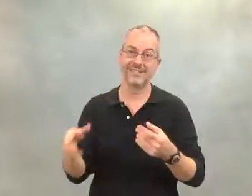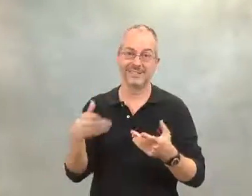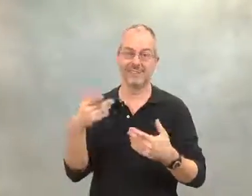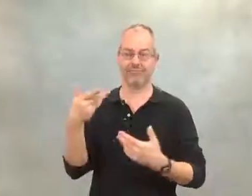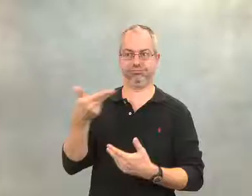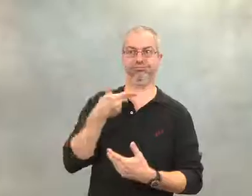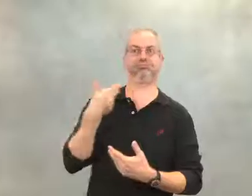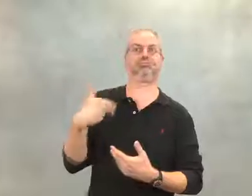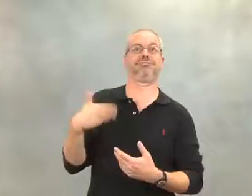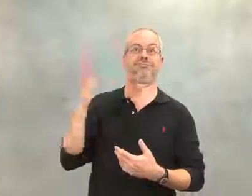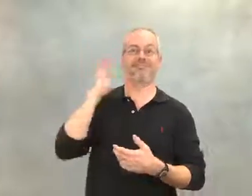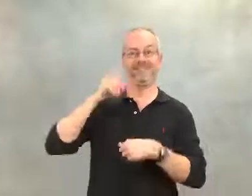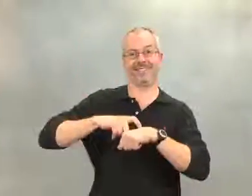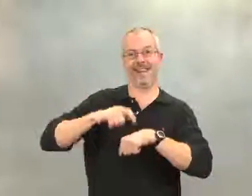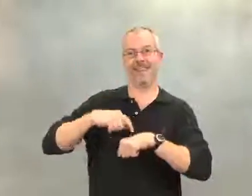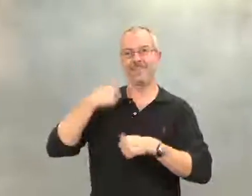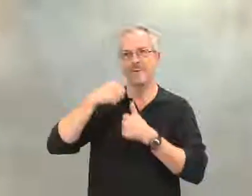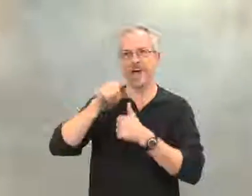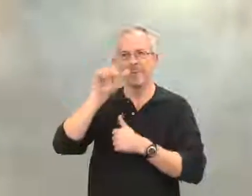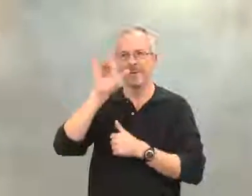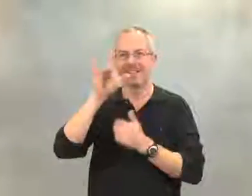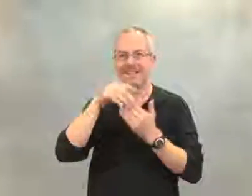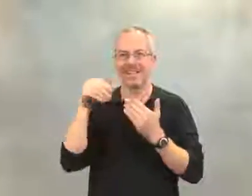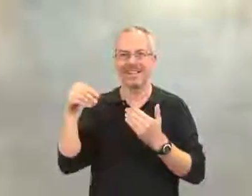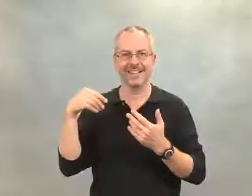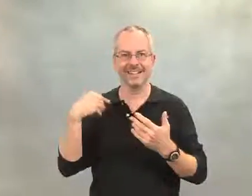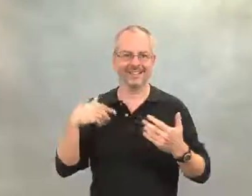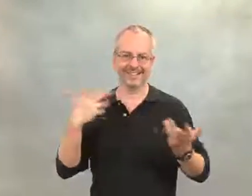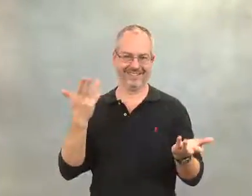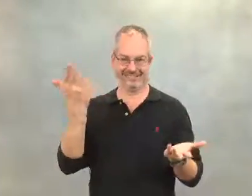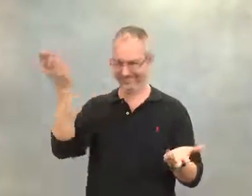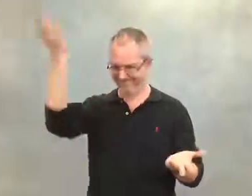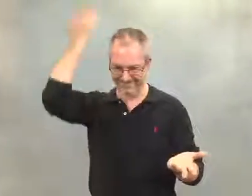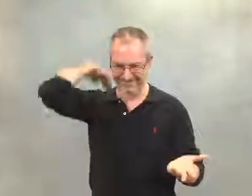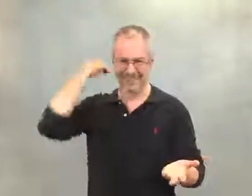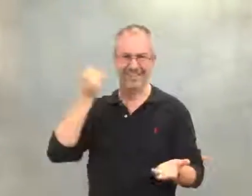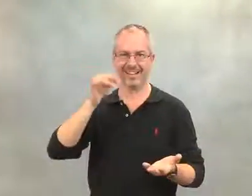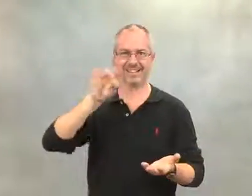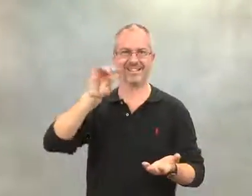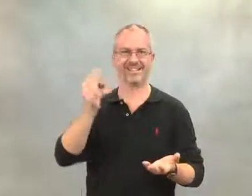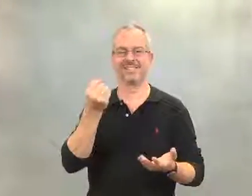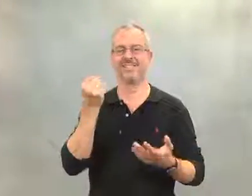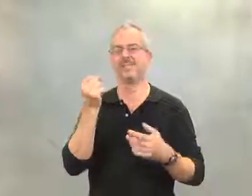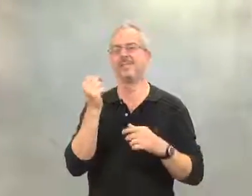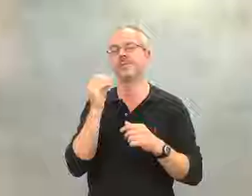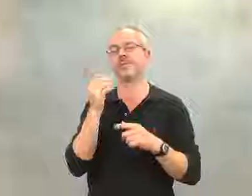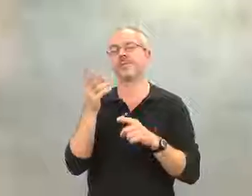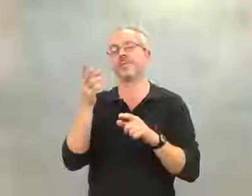It was a big bill for back then, I remember it cost $125. That was back in the 70's.